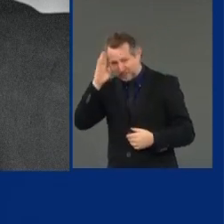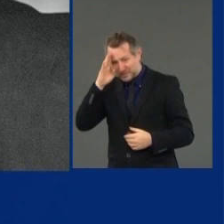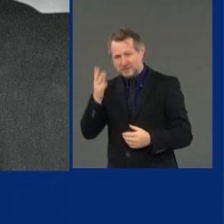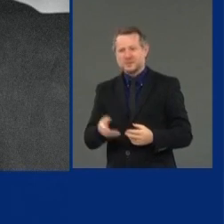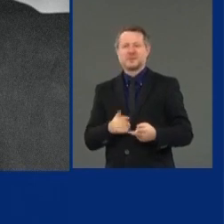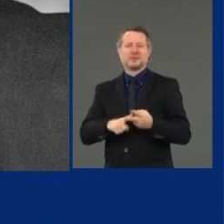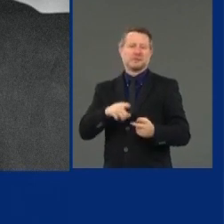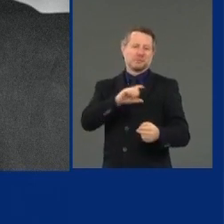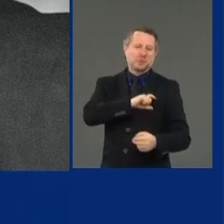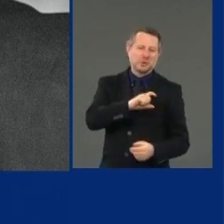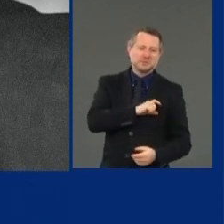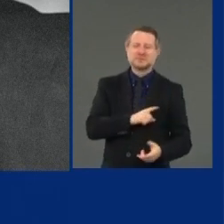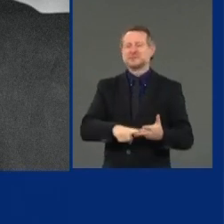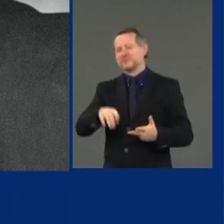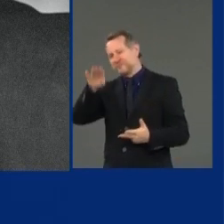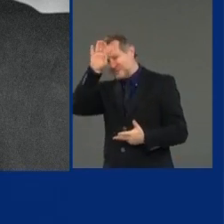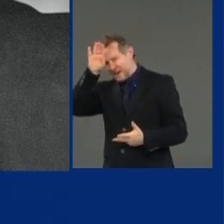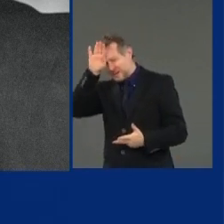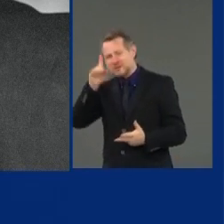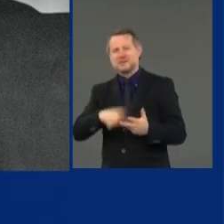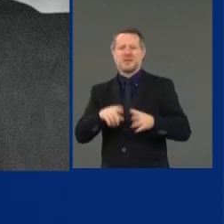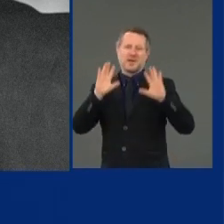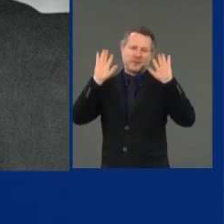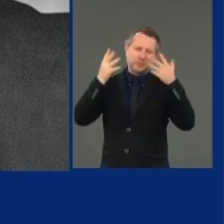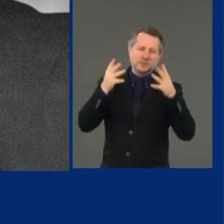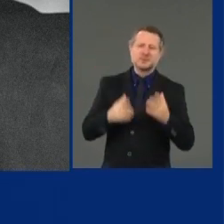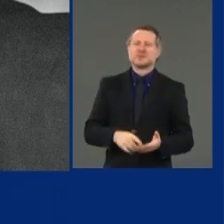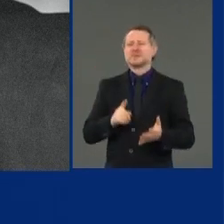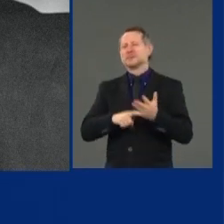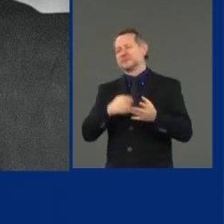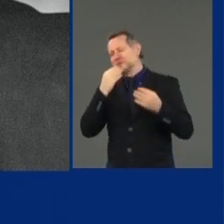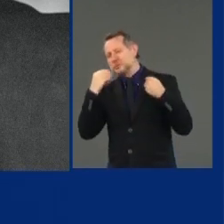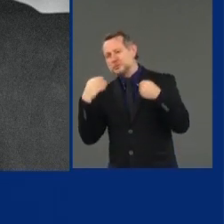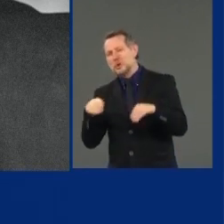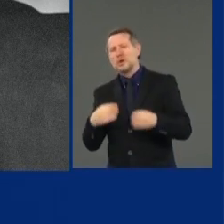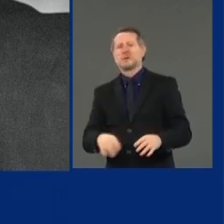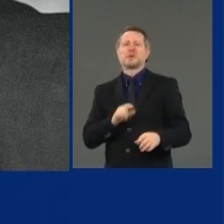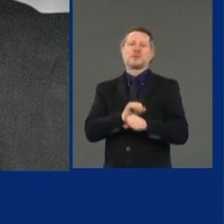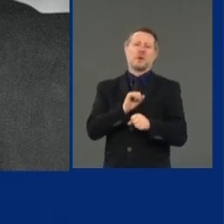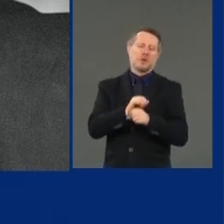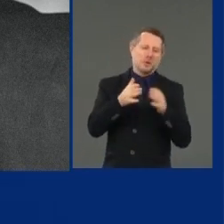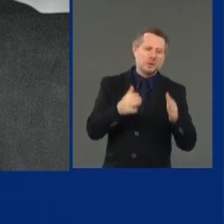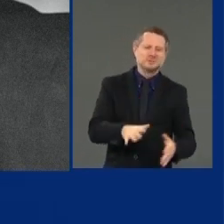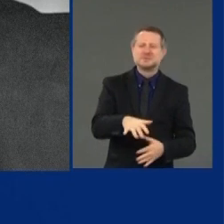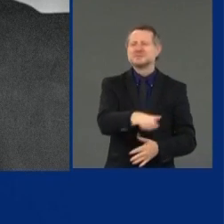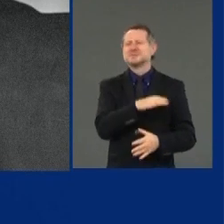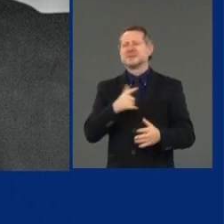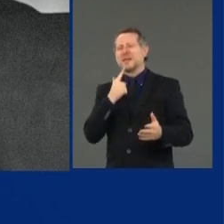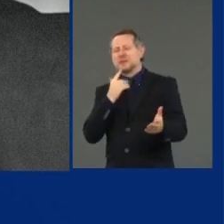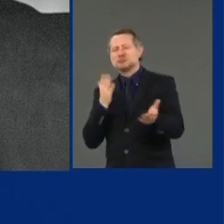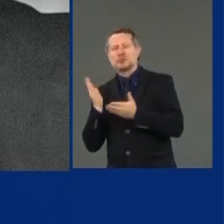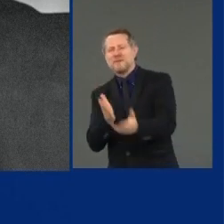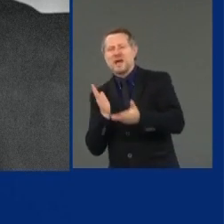HOSPITAL WORKERS, NYPD, FIRE